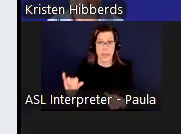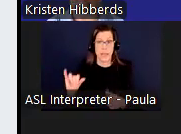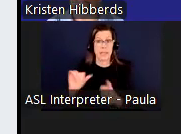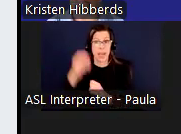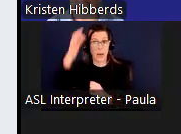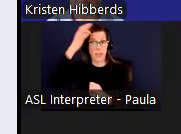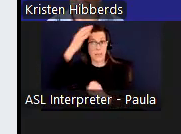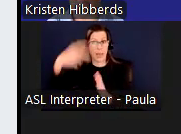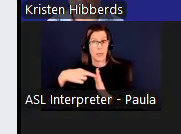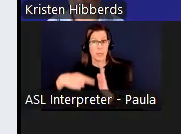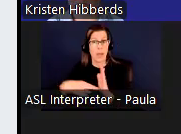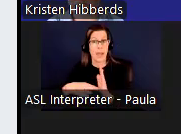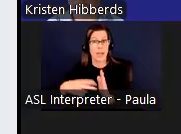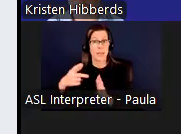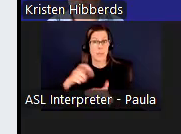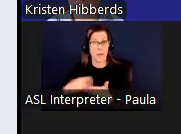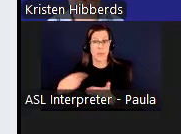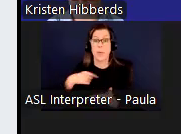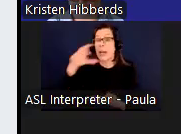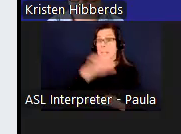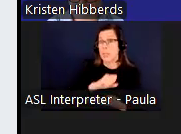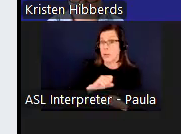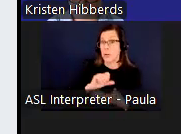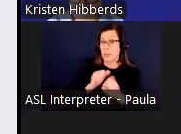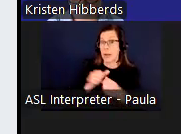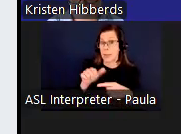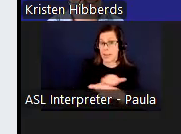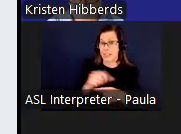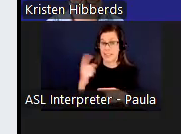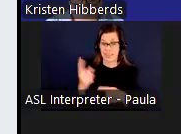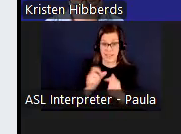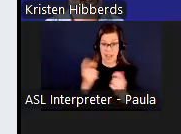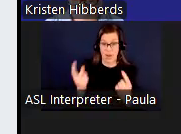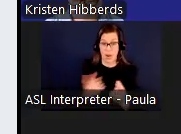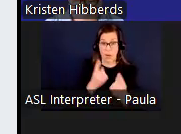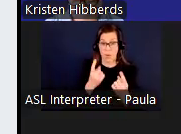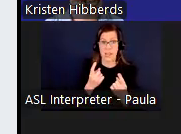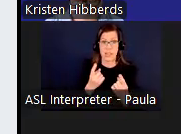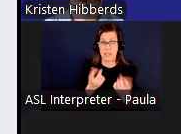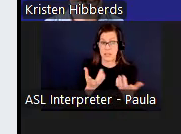So we assumed by our practice, the way that we had always been, the way this had always been interpreted up until now,